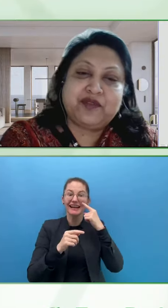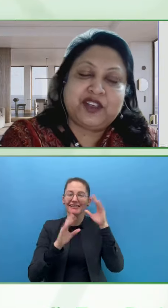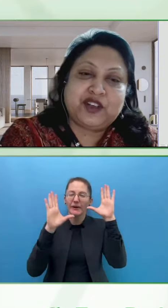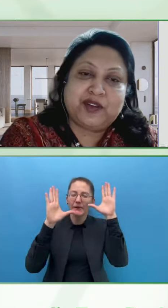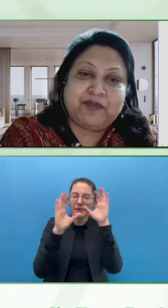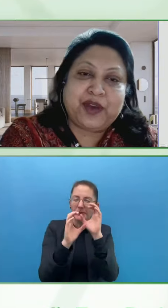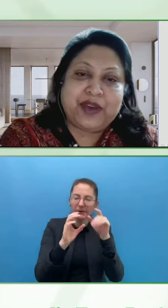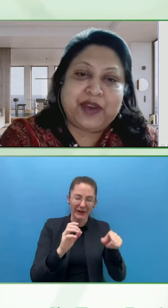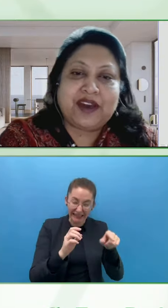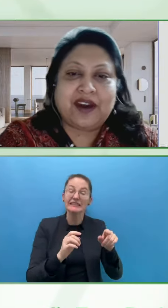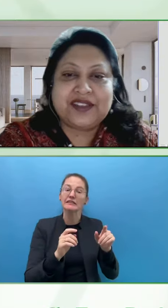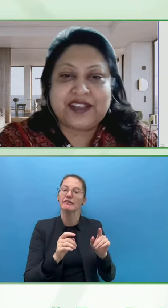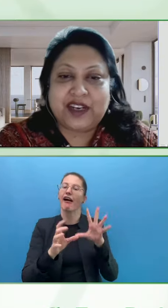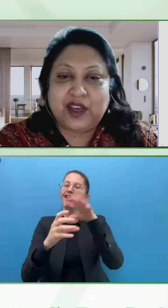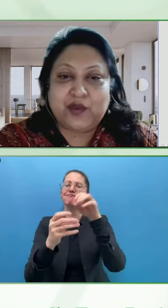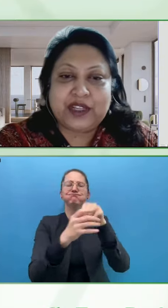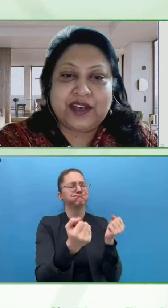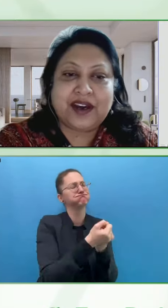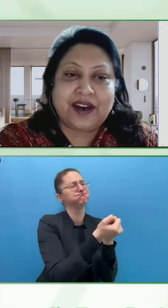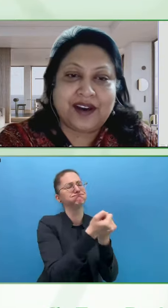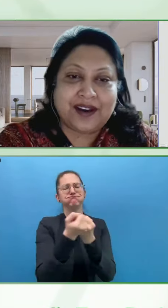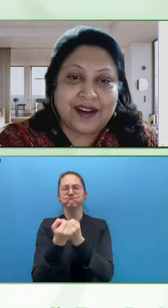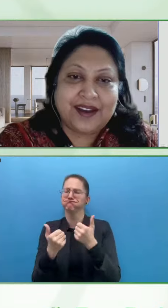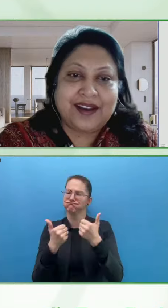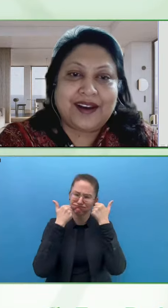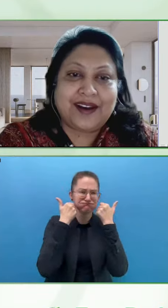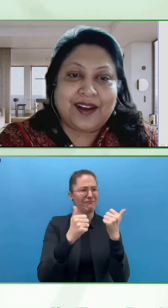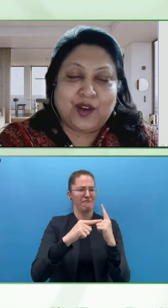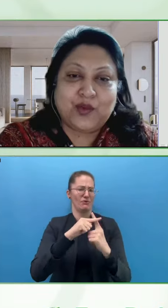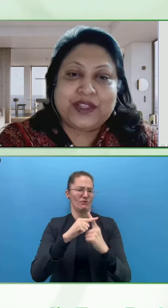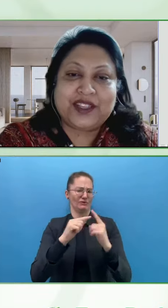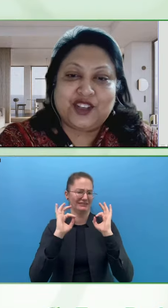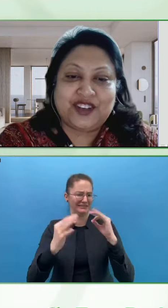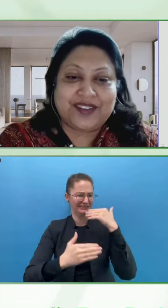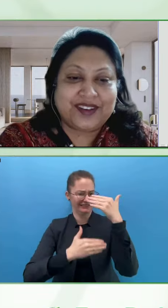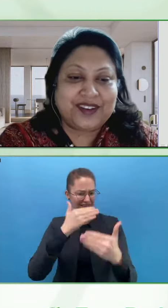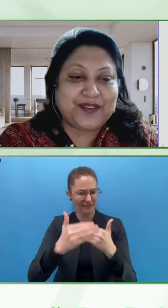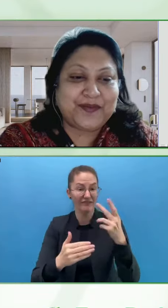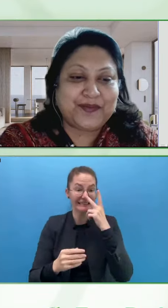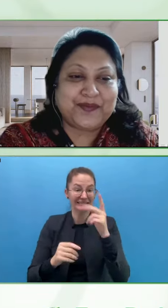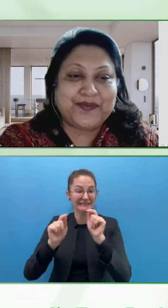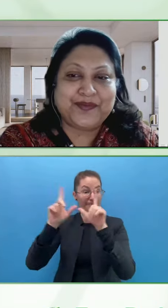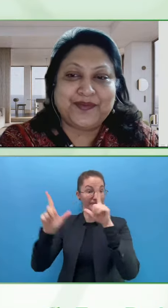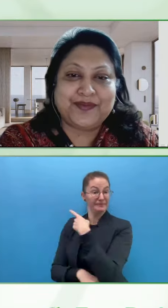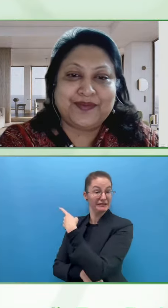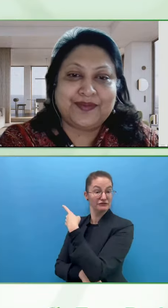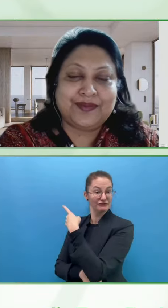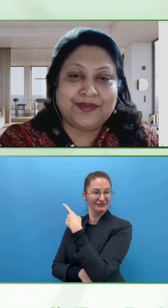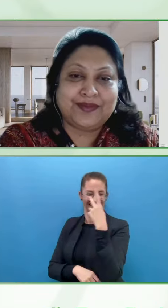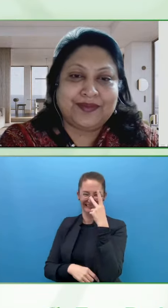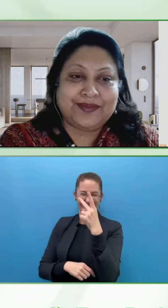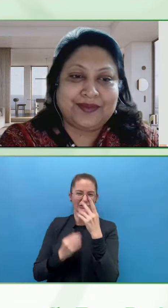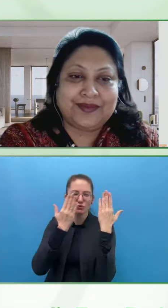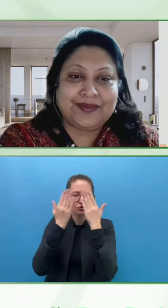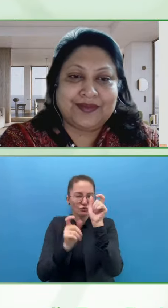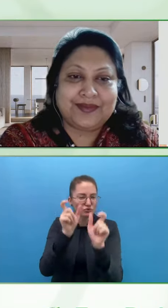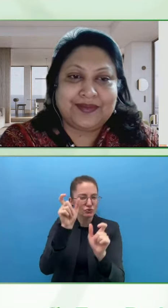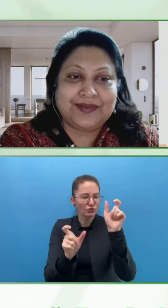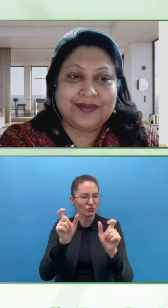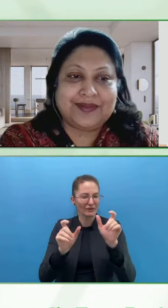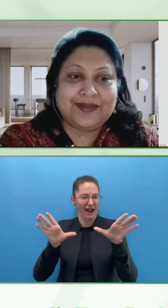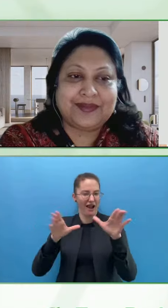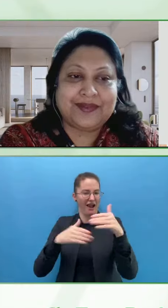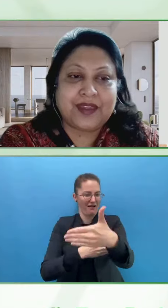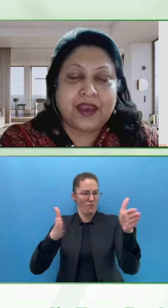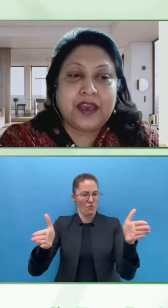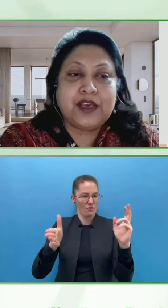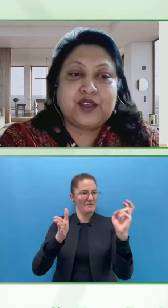with visual impairment are studying with other children.